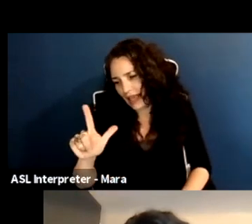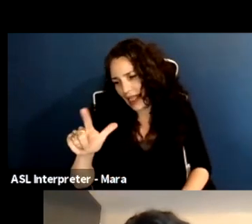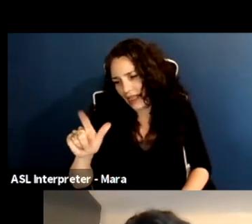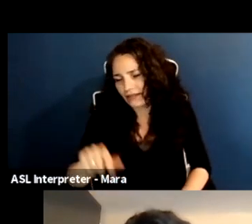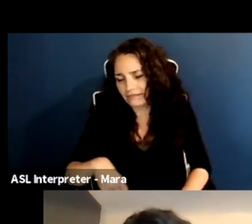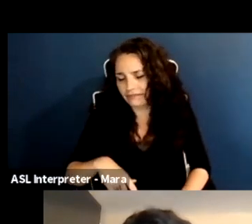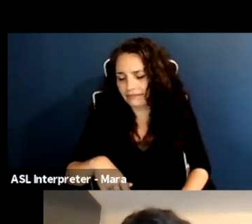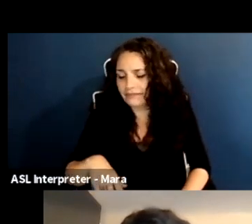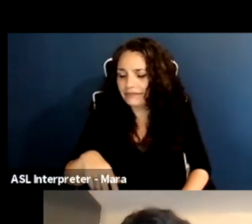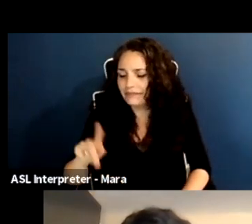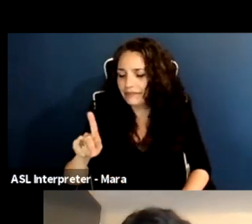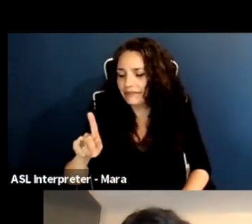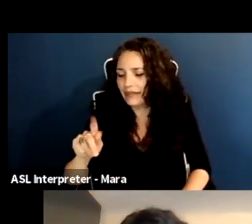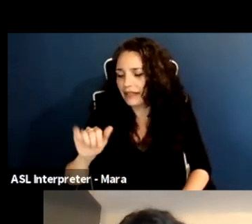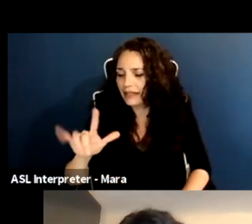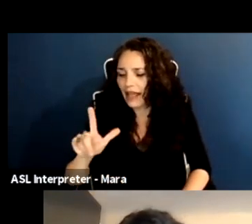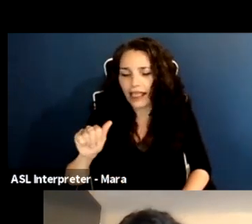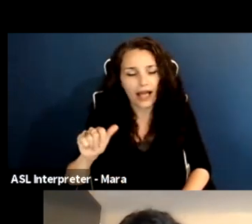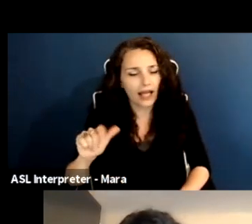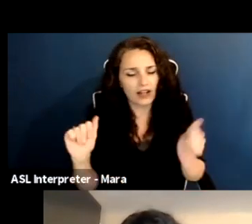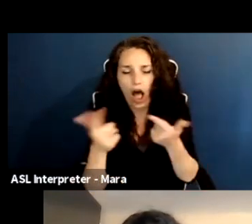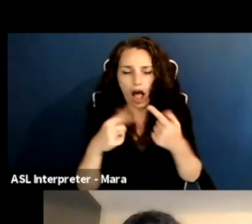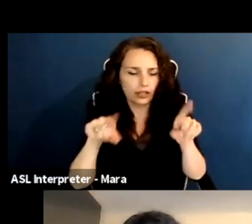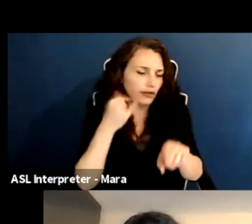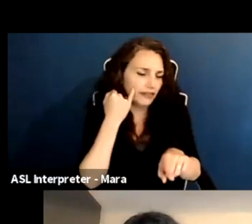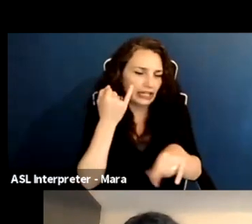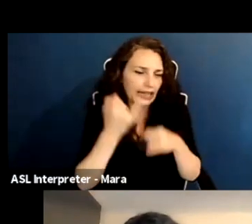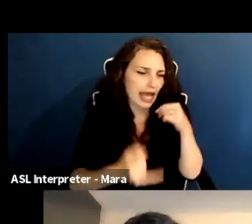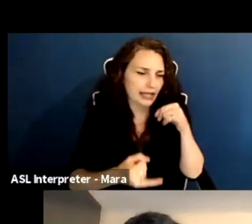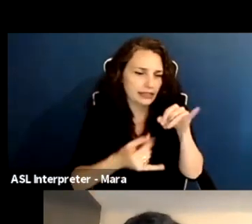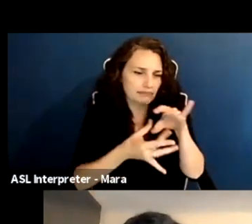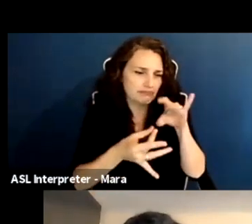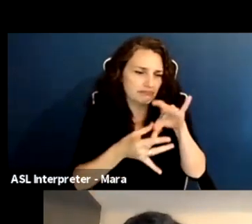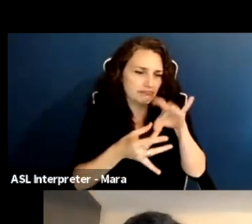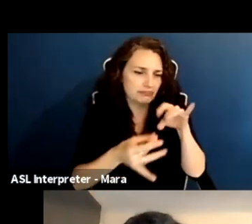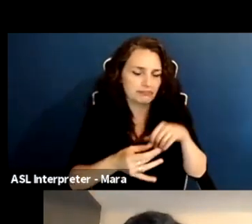just sort of last thoughts how you, I'm sure at some point along the way you guys